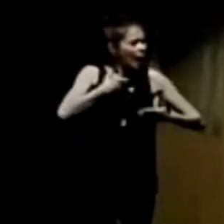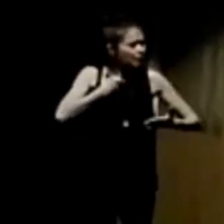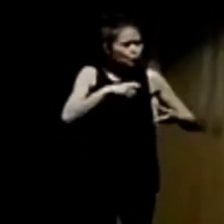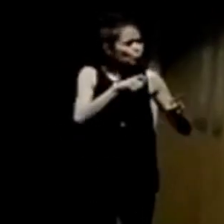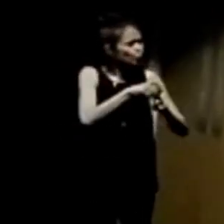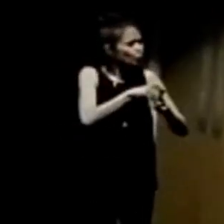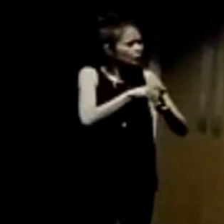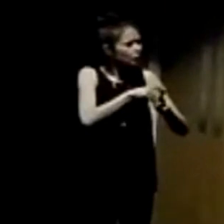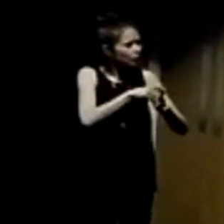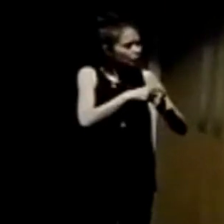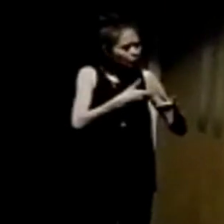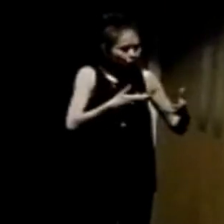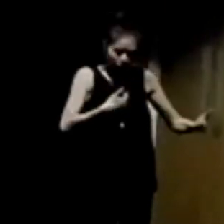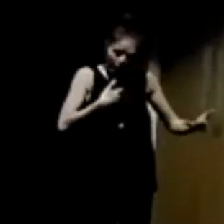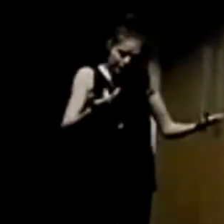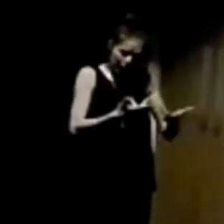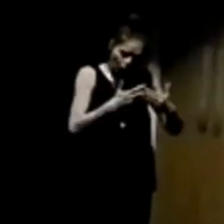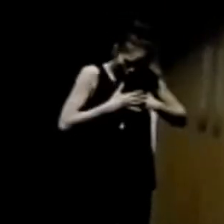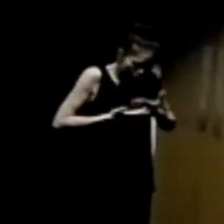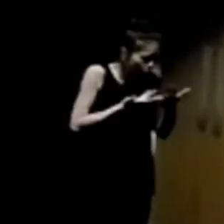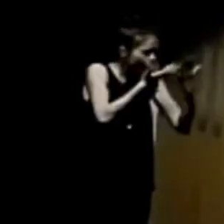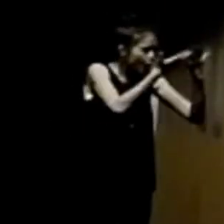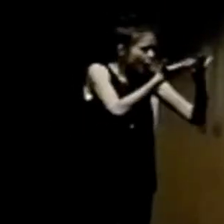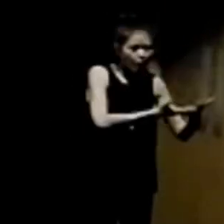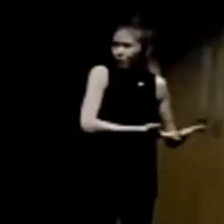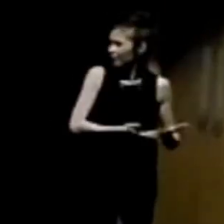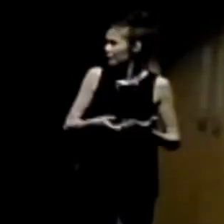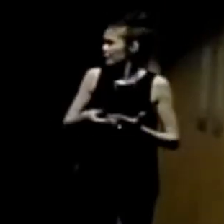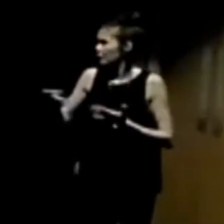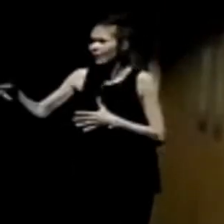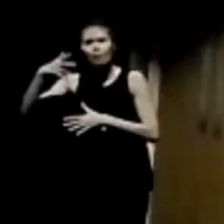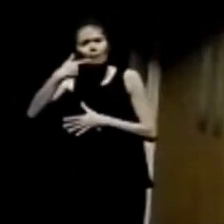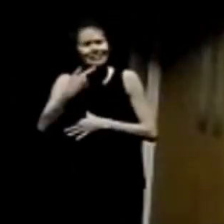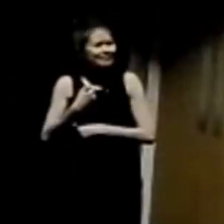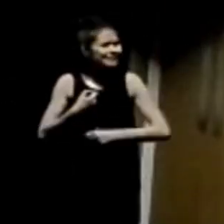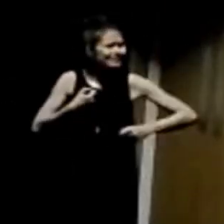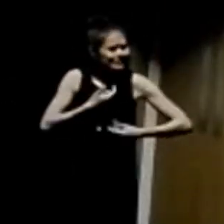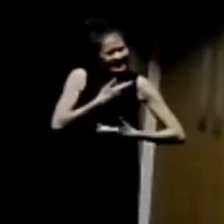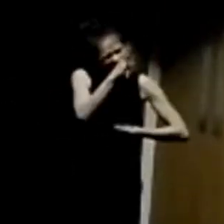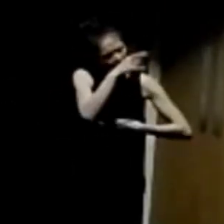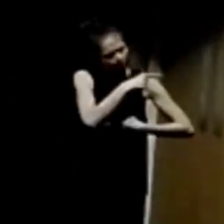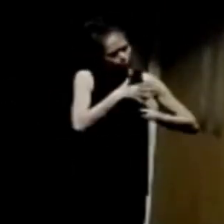Boris is over there going, tell him you love him and we can all have some cake. MUFFLED SOUNDS